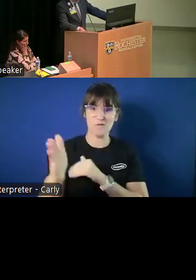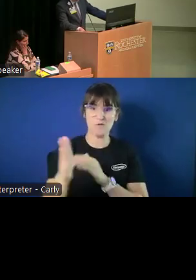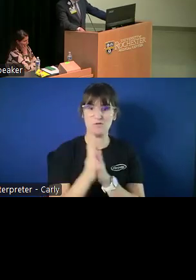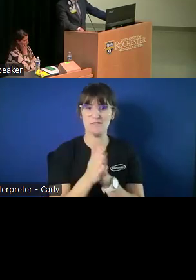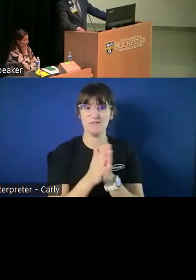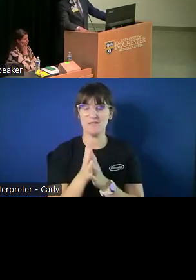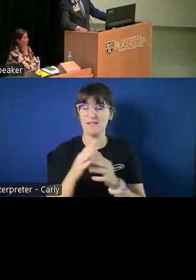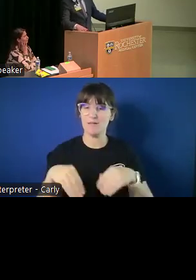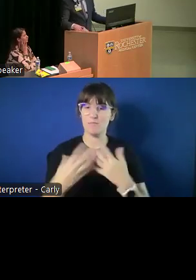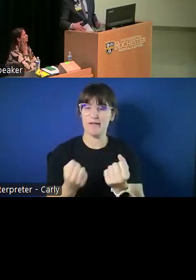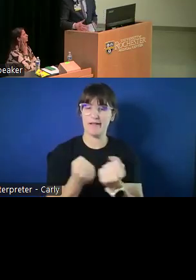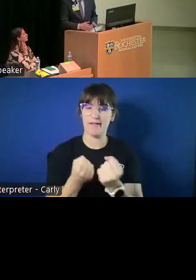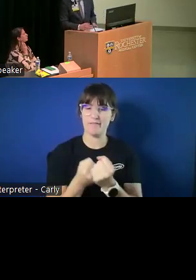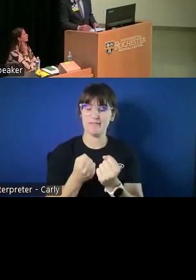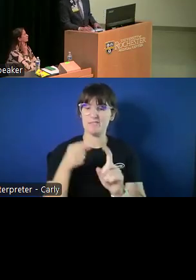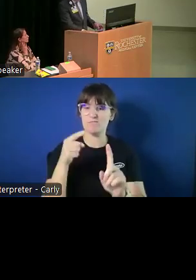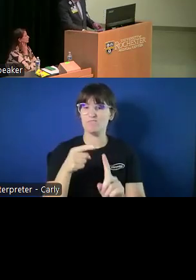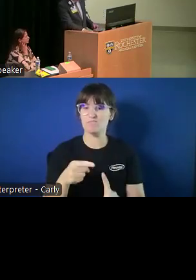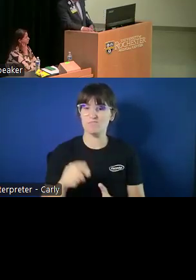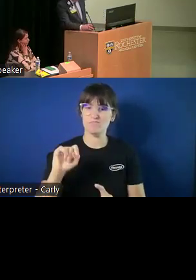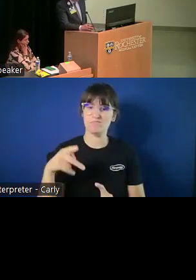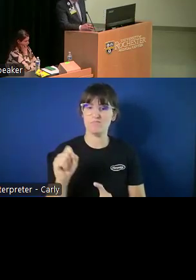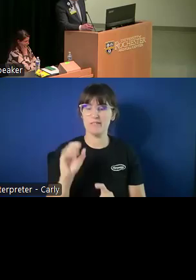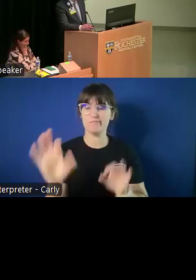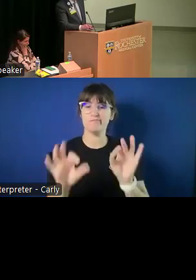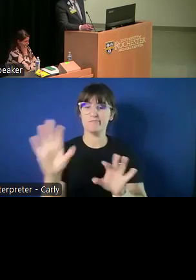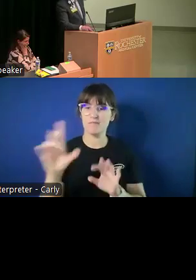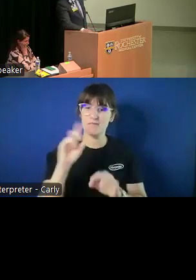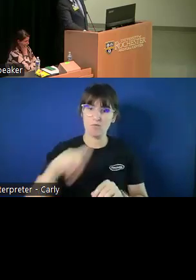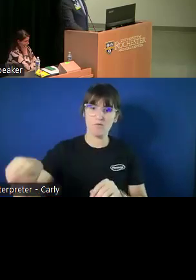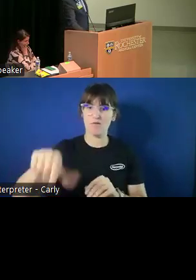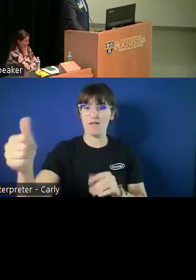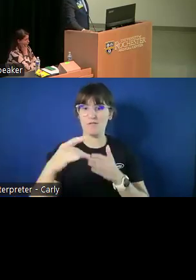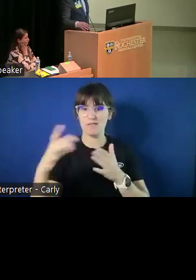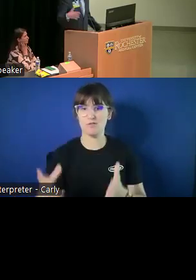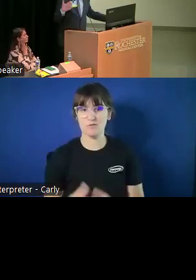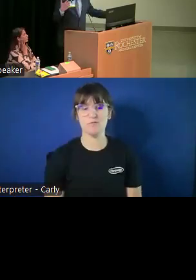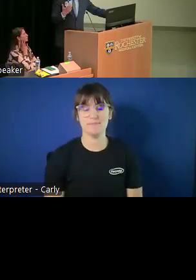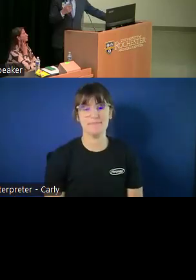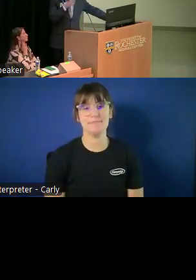that the office can can work toward when we work with other leaders so earlier I mentioned the